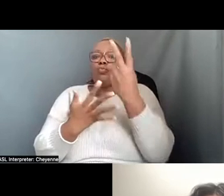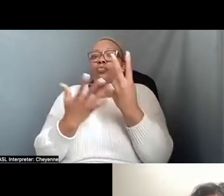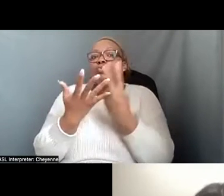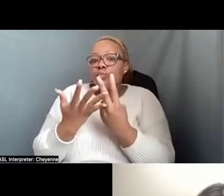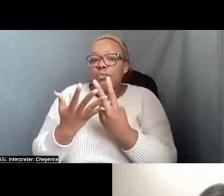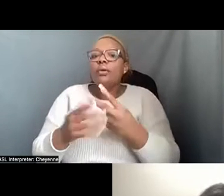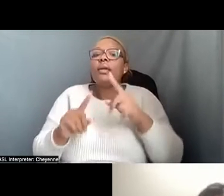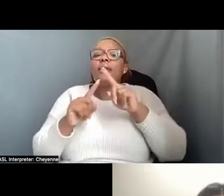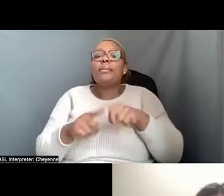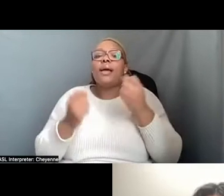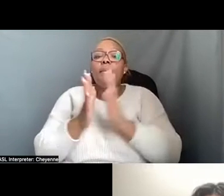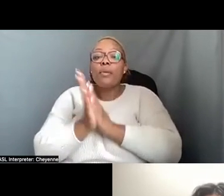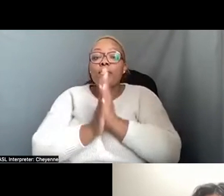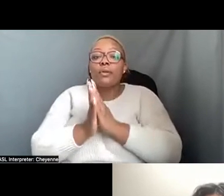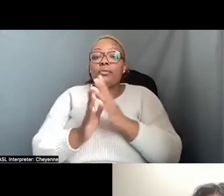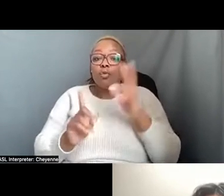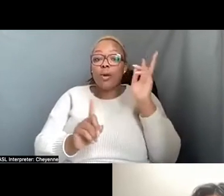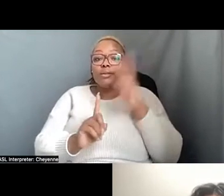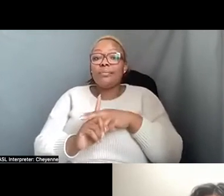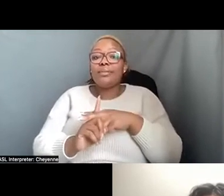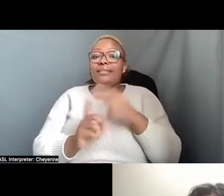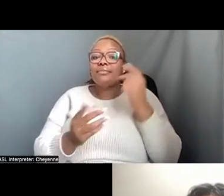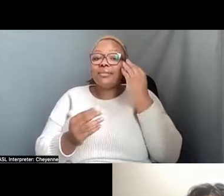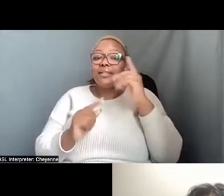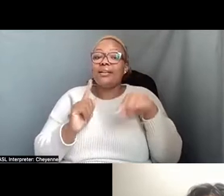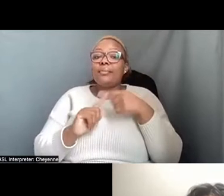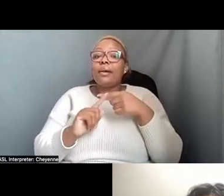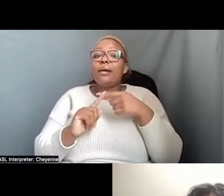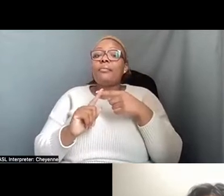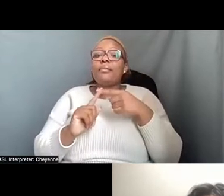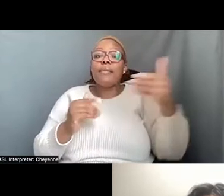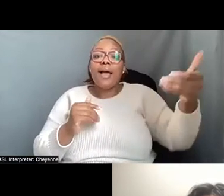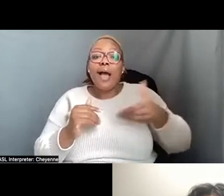depending how motivated you are to apply, think about bringing someone on to your team that has that